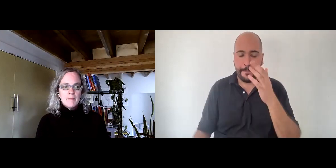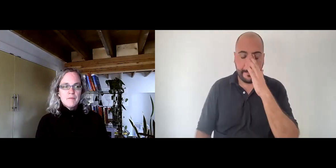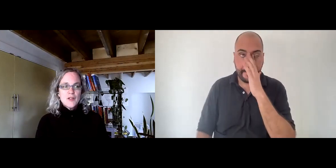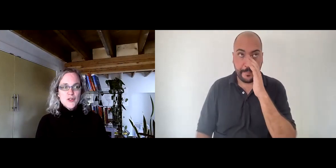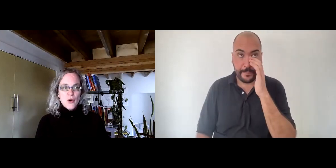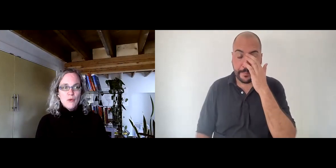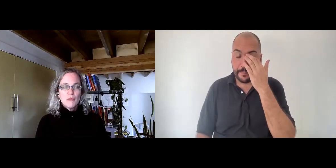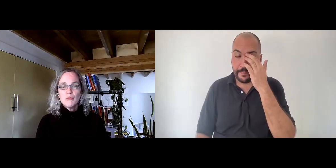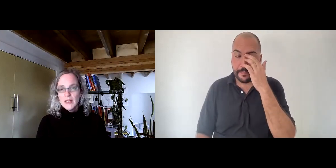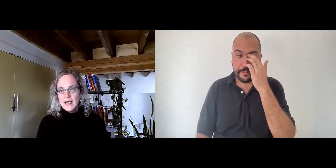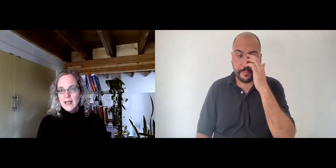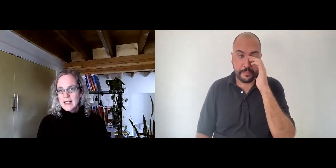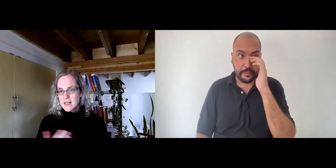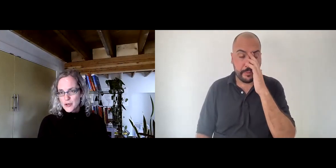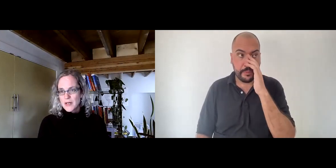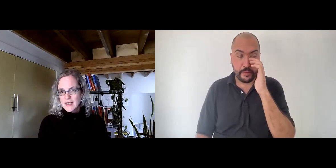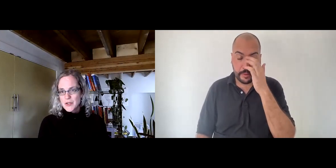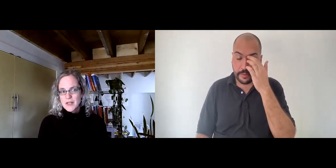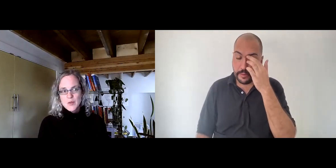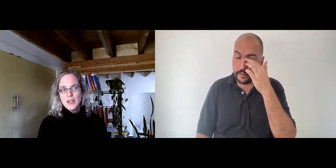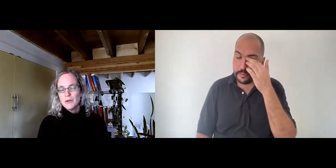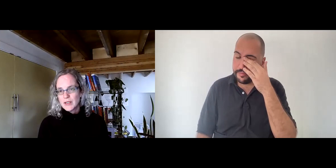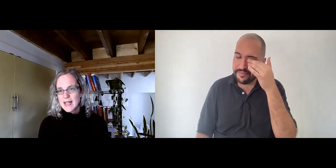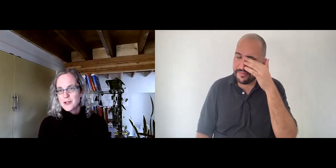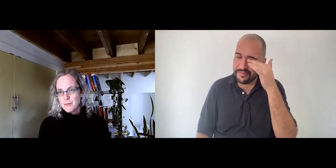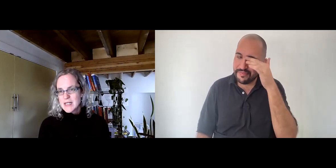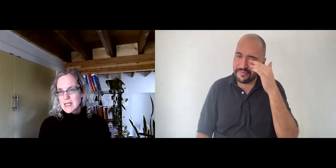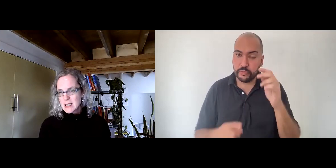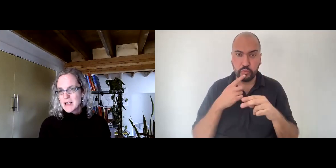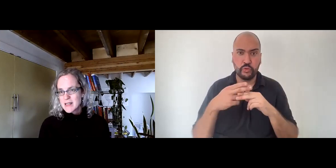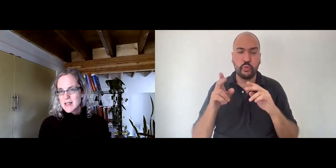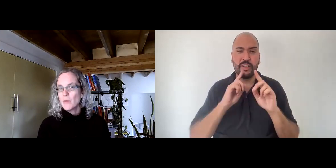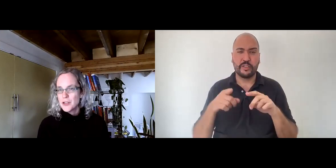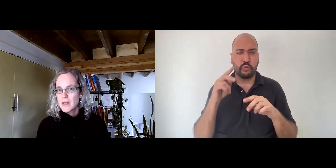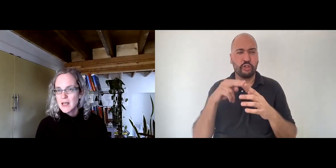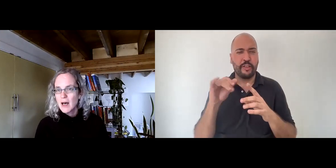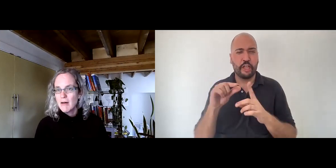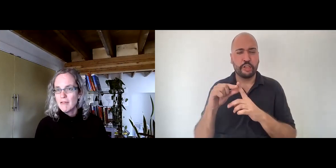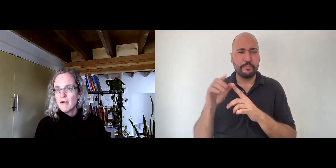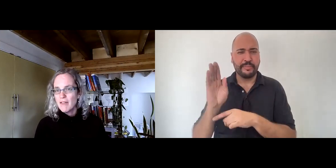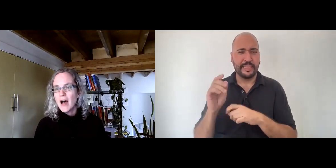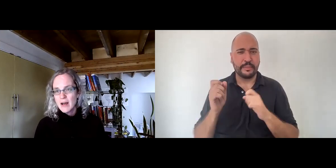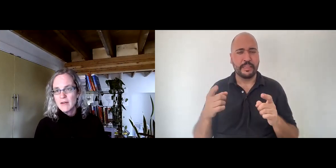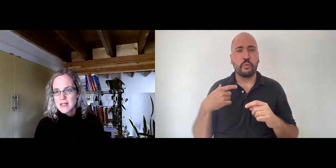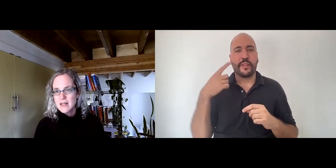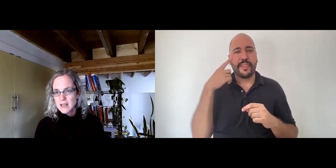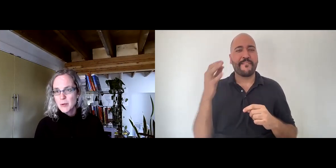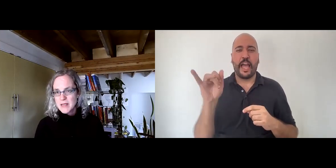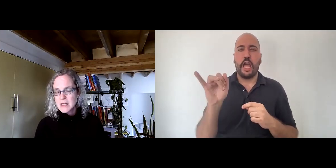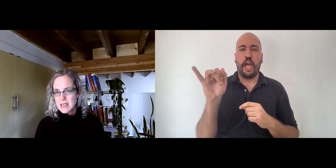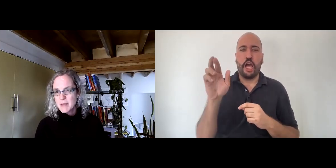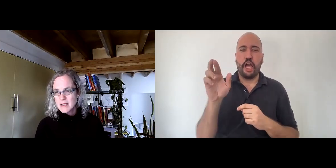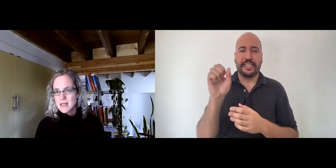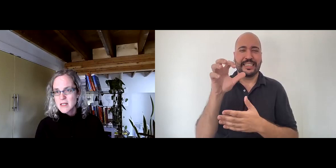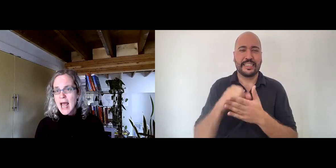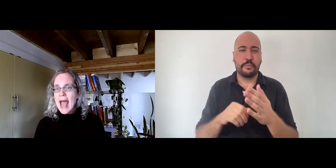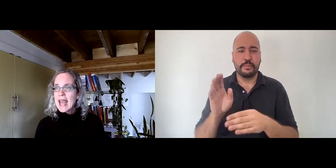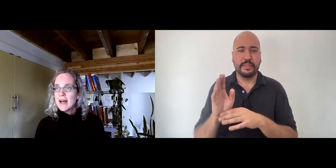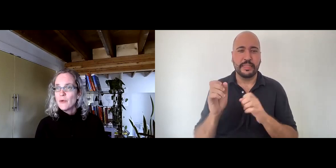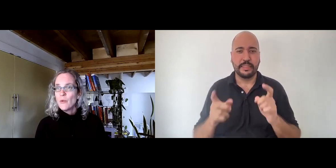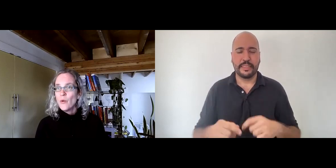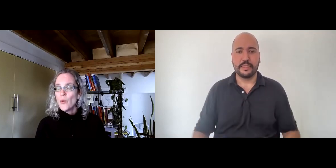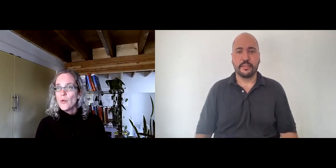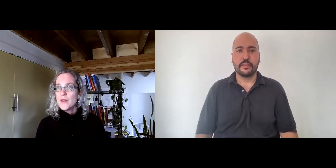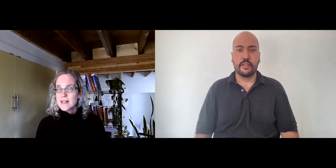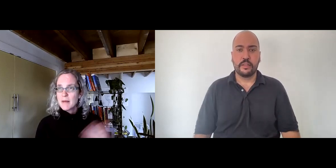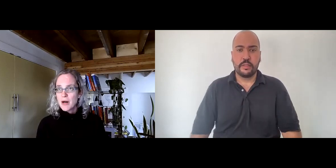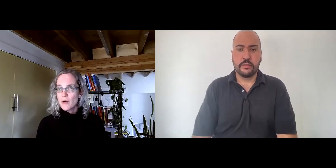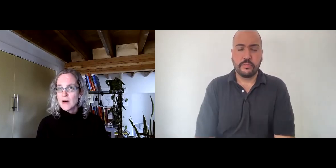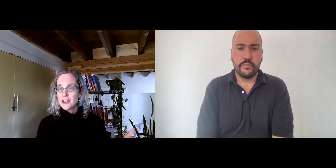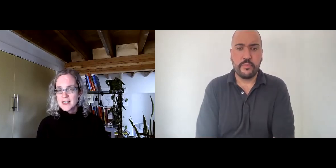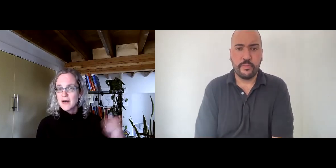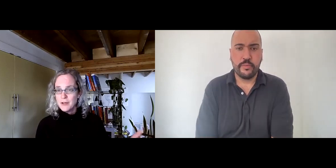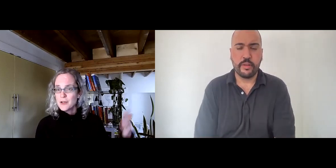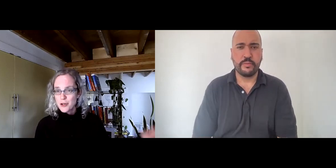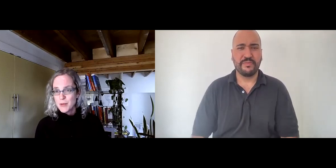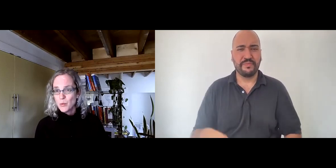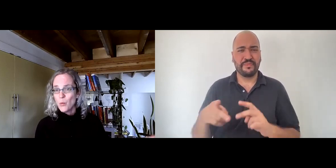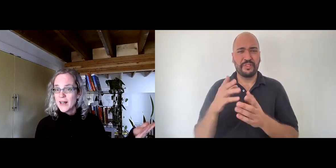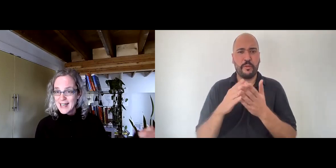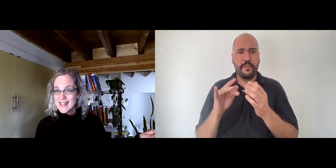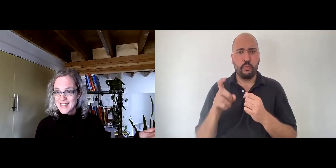IRS deductible business expenses, and the second part of the question is, how do you determine what is